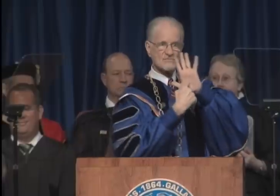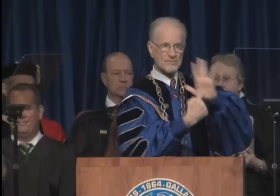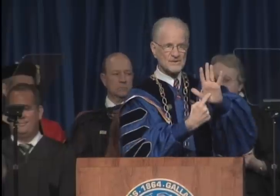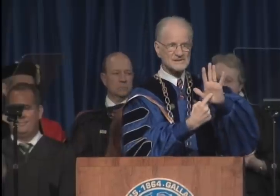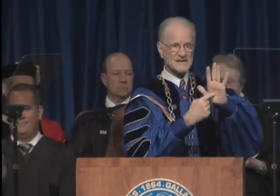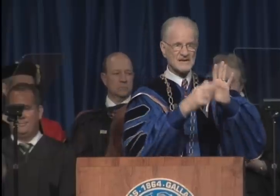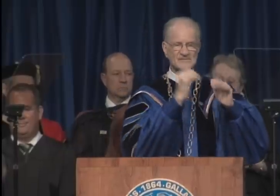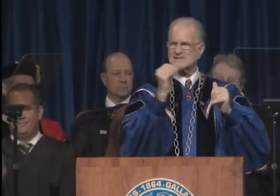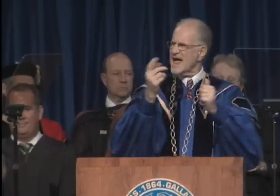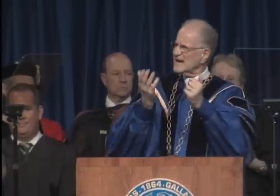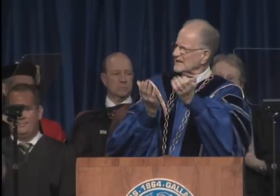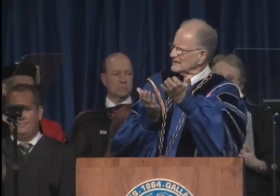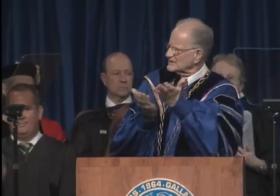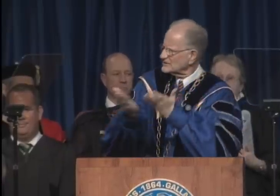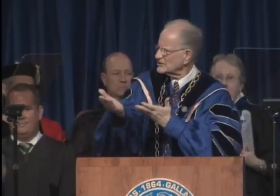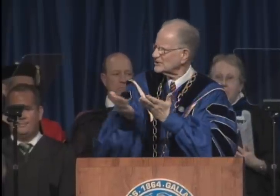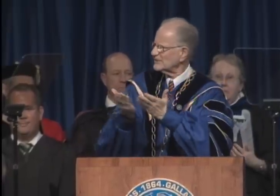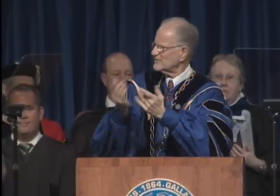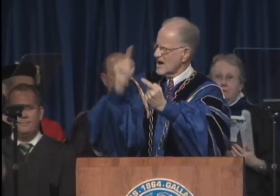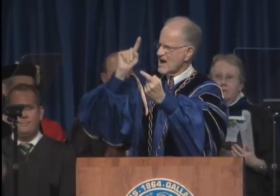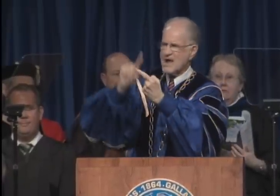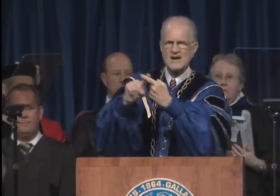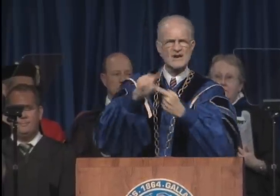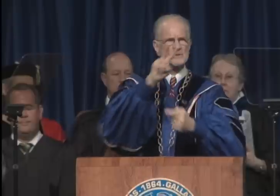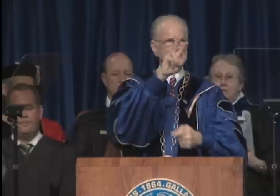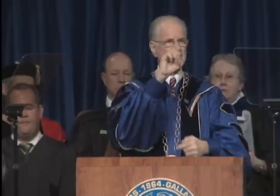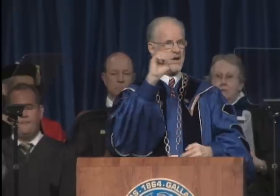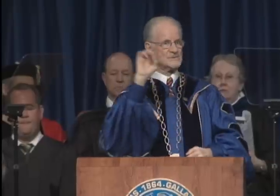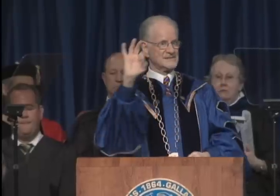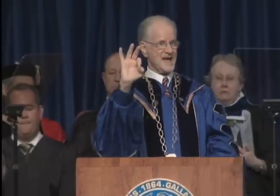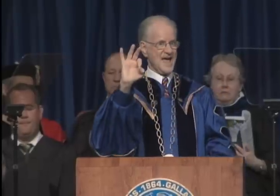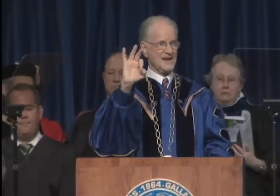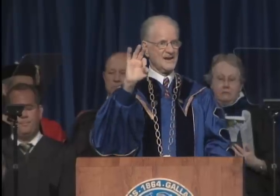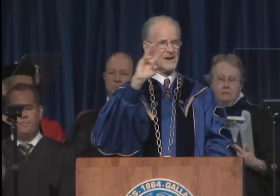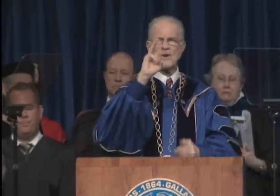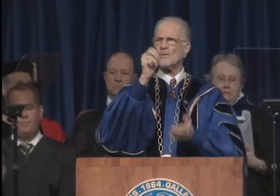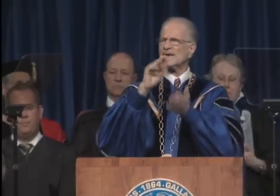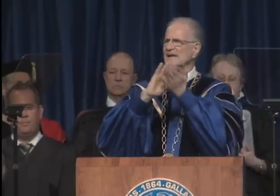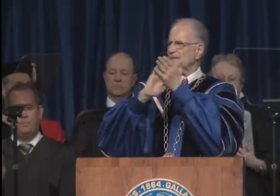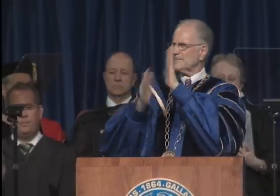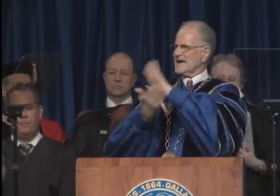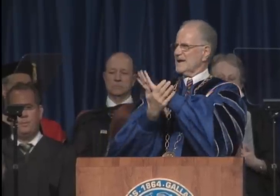and he served until 2009 when he became